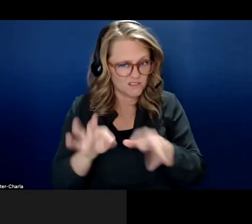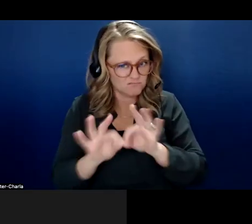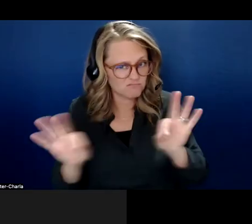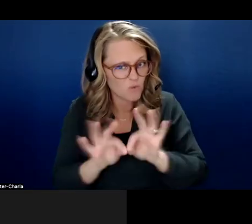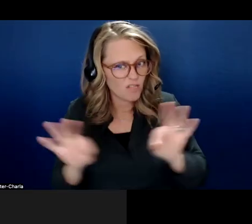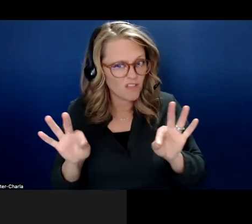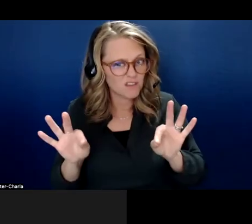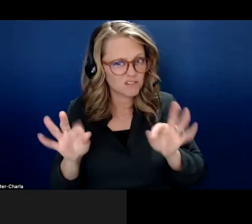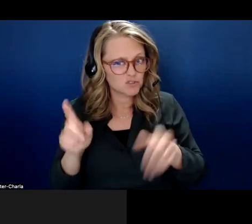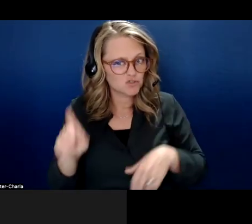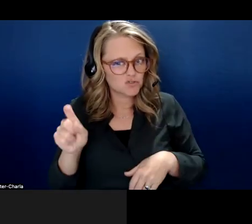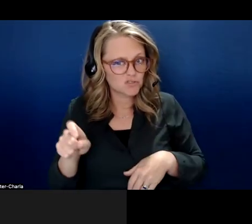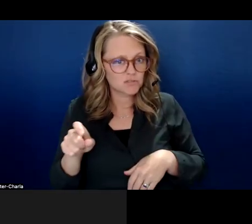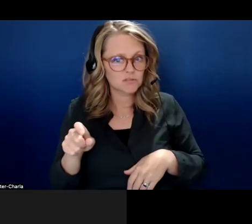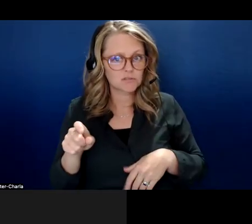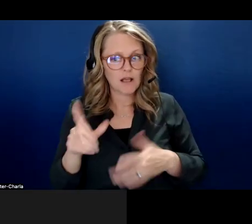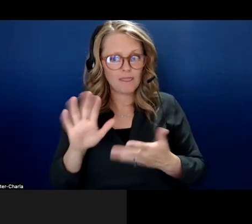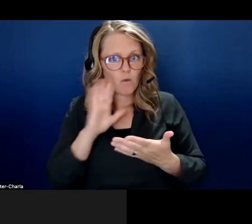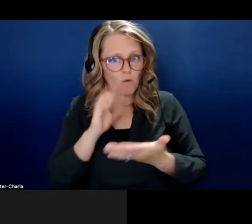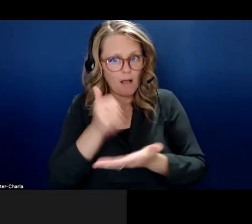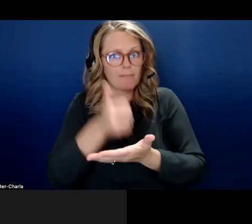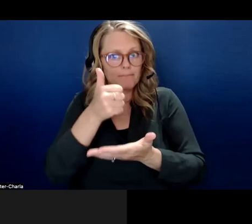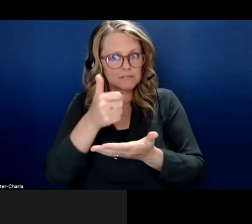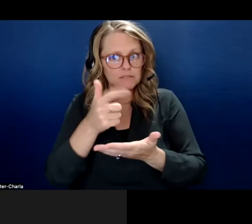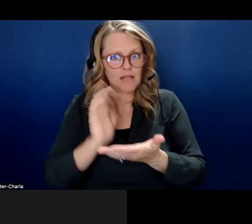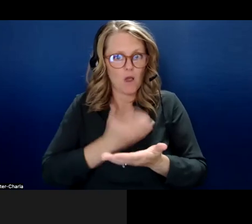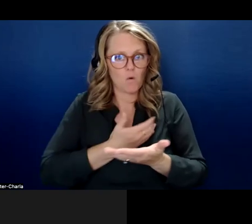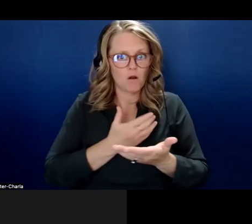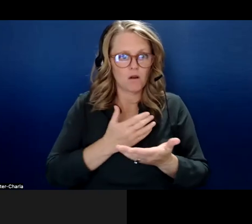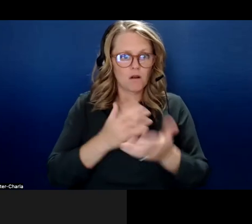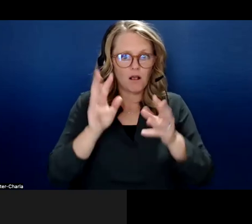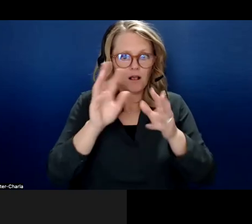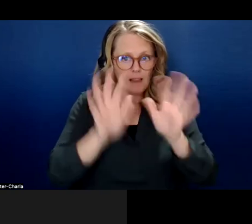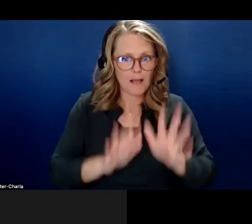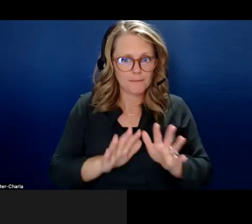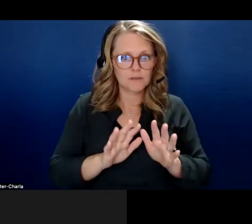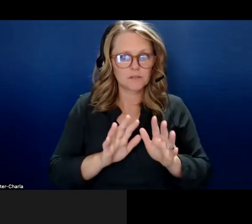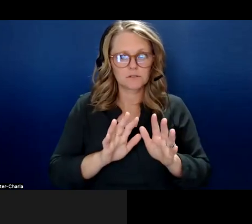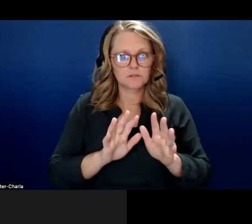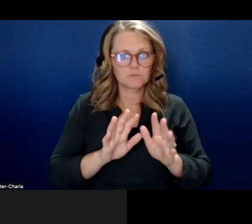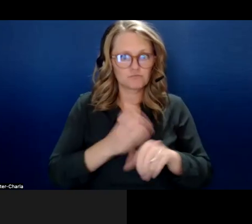move towards our climate goals and work shift goals and all of that more quickly. Hmm.